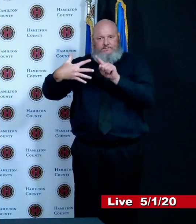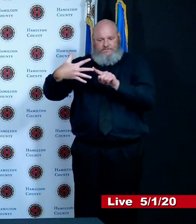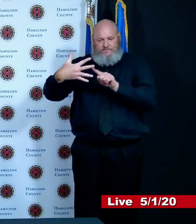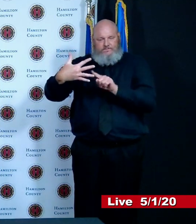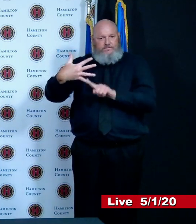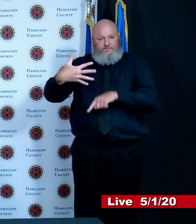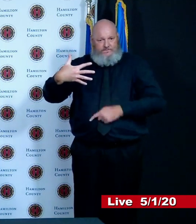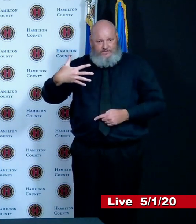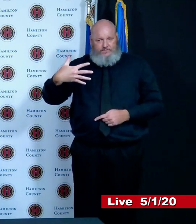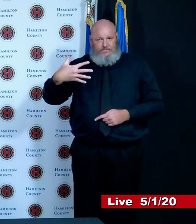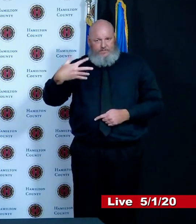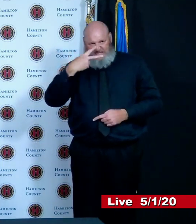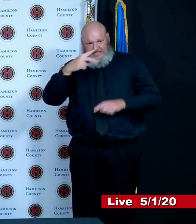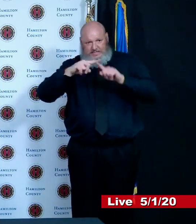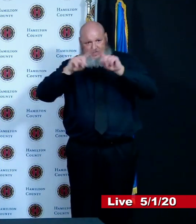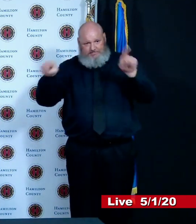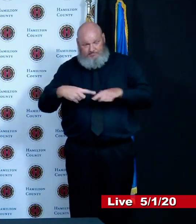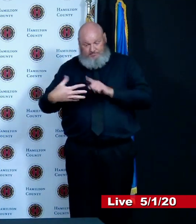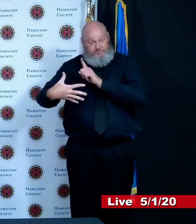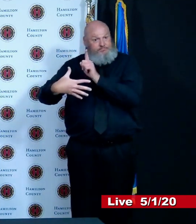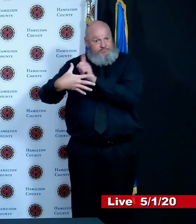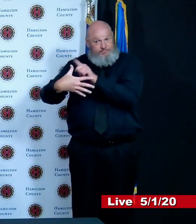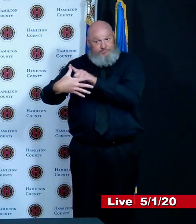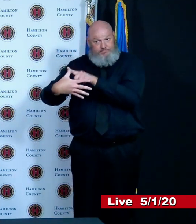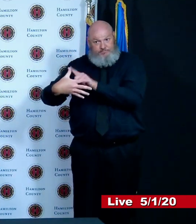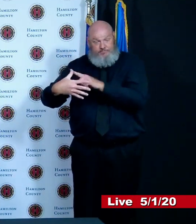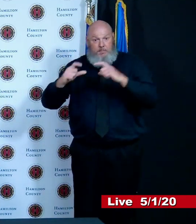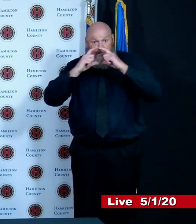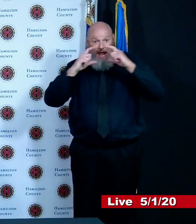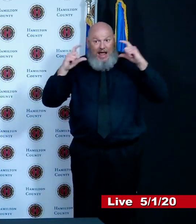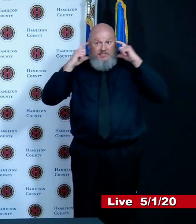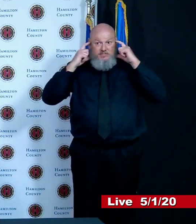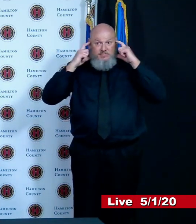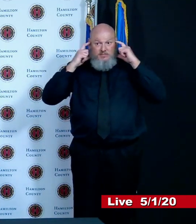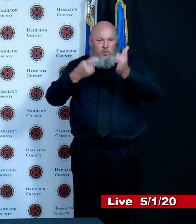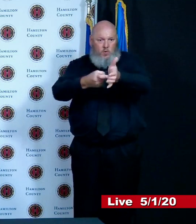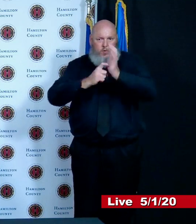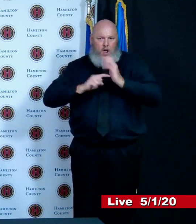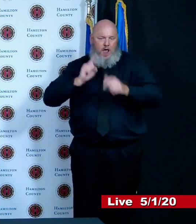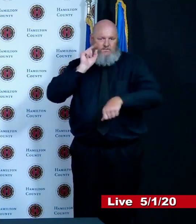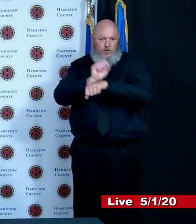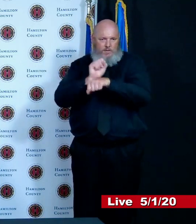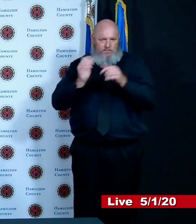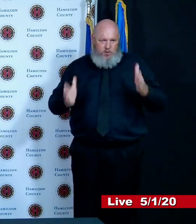be required for employees they are not not going to be required as originally